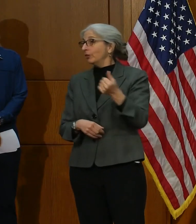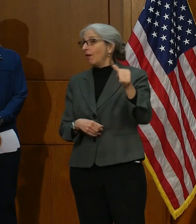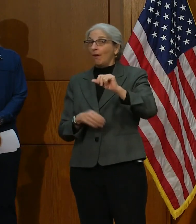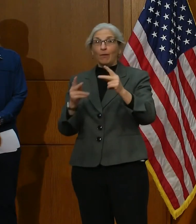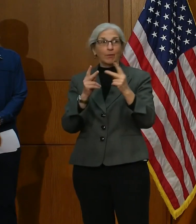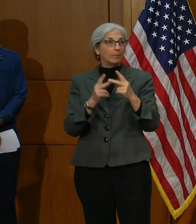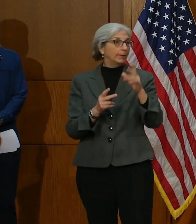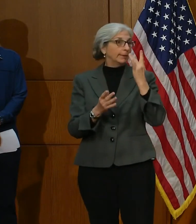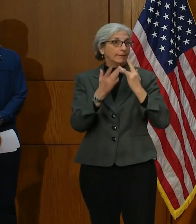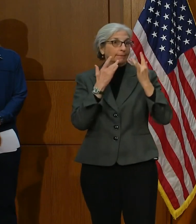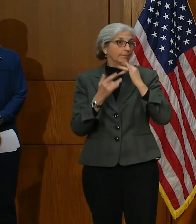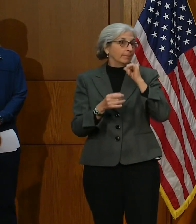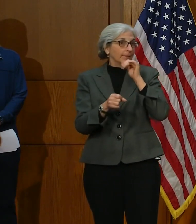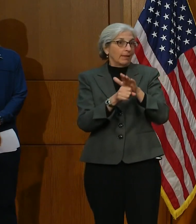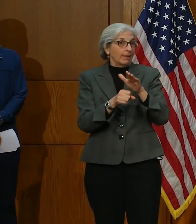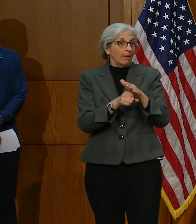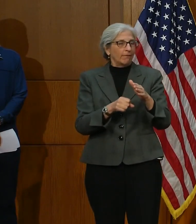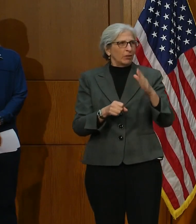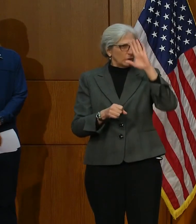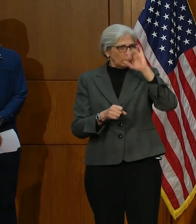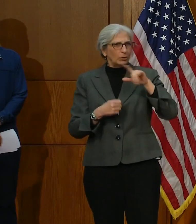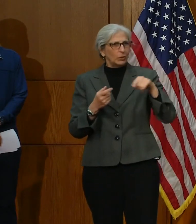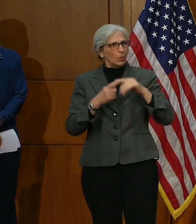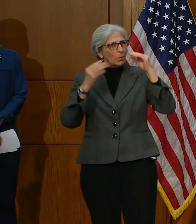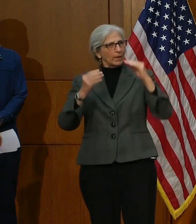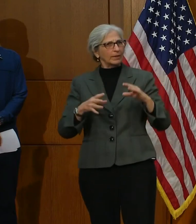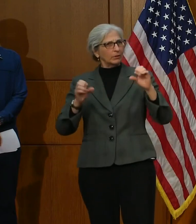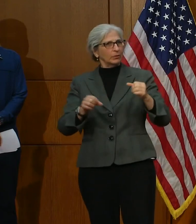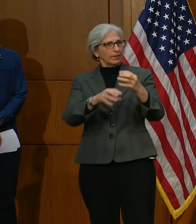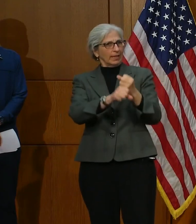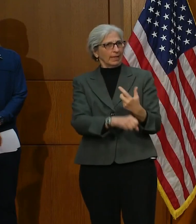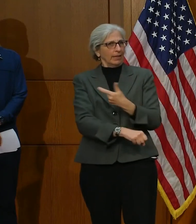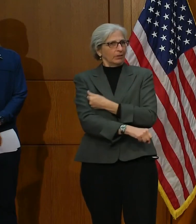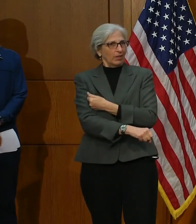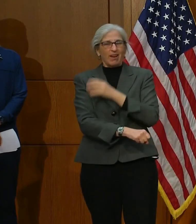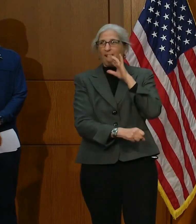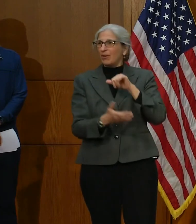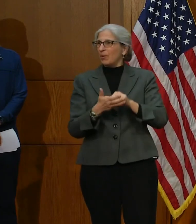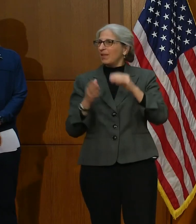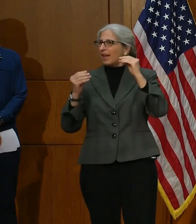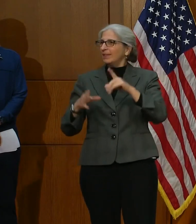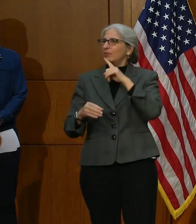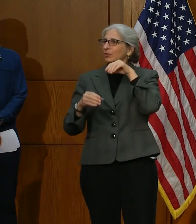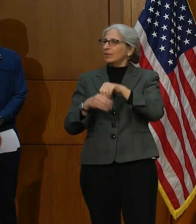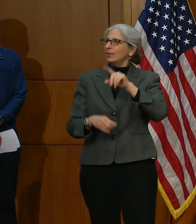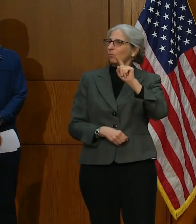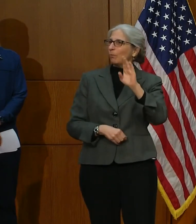DO YOU HAVE ANY IDEA WHEN TEACHERS MAY. IS IT JUST THE